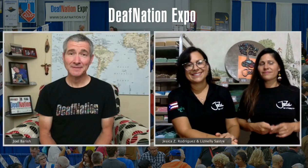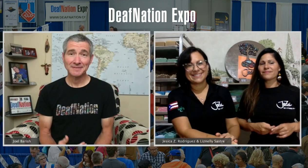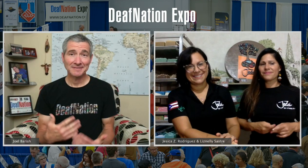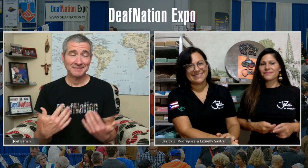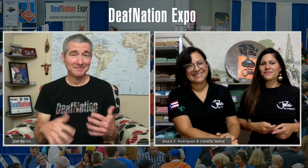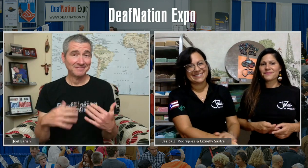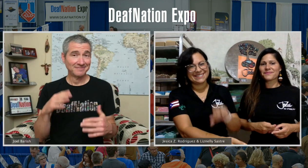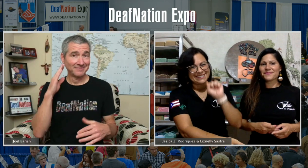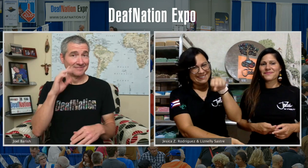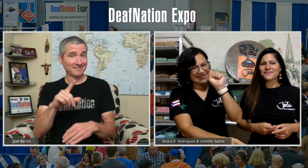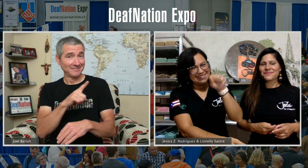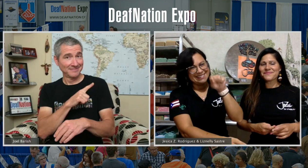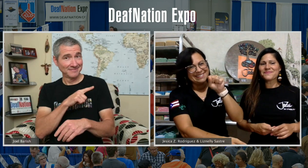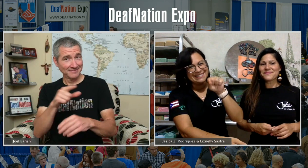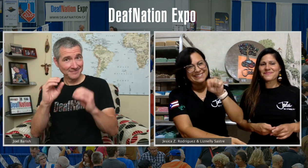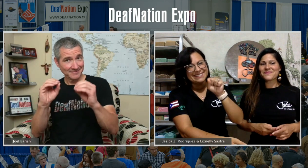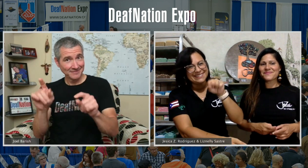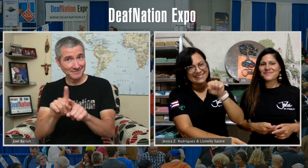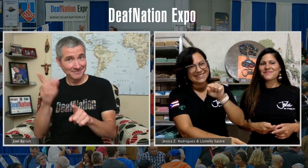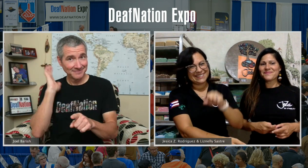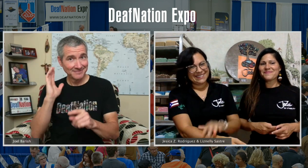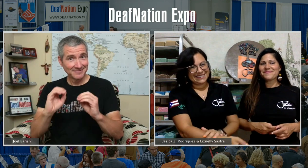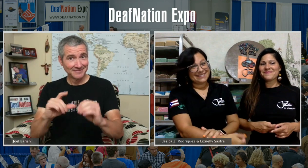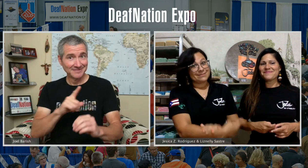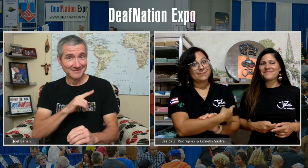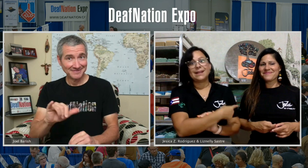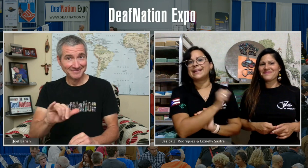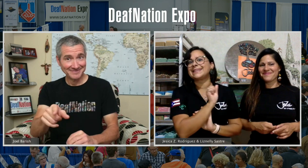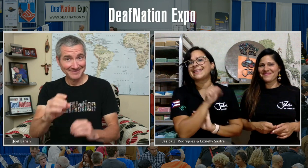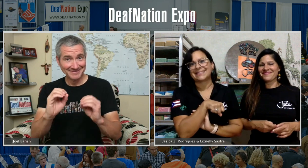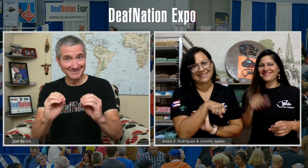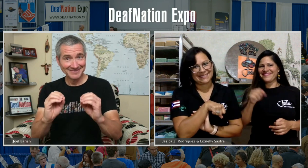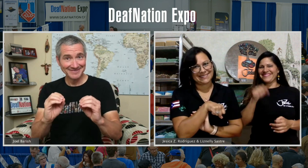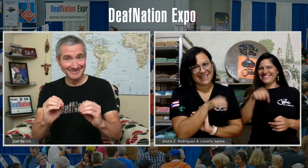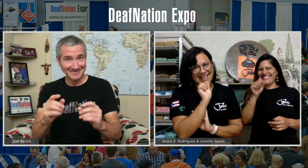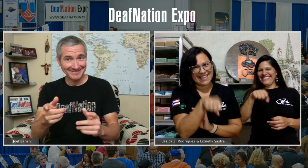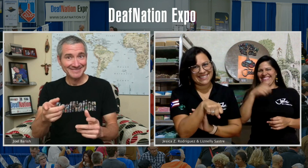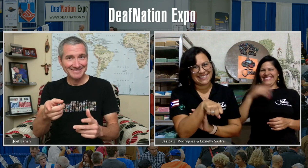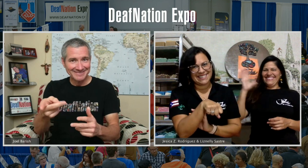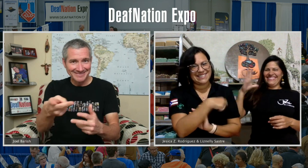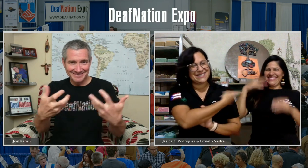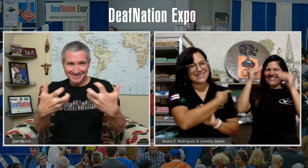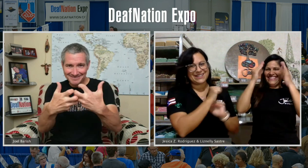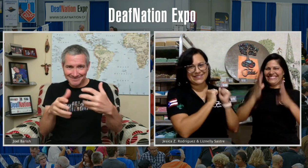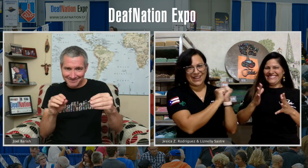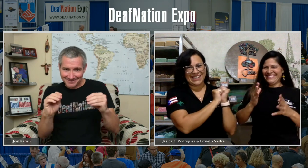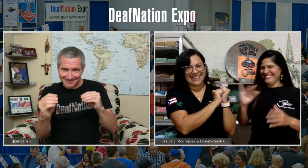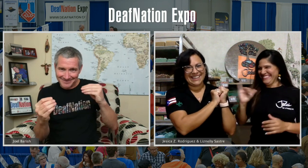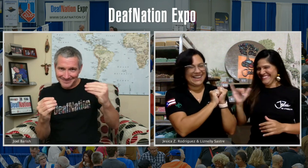Wow. Liznelly, I know you were a teacher back then too, right? Yes! Yes, I used to be a teacher too.